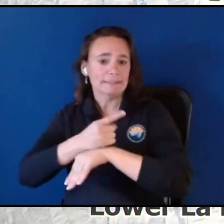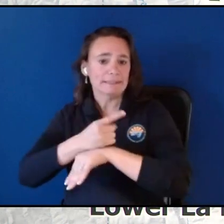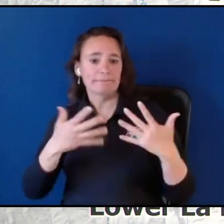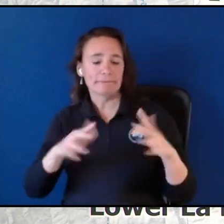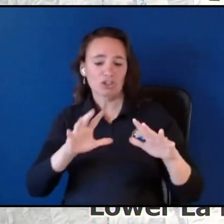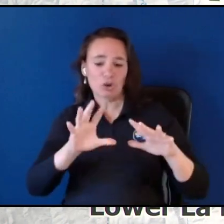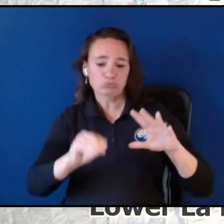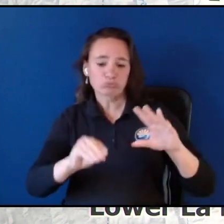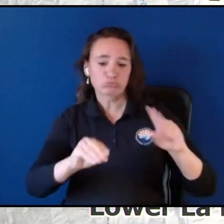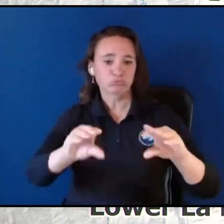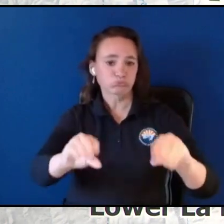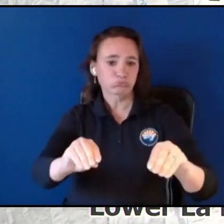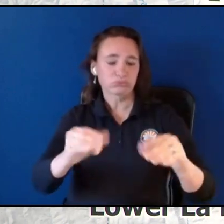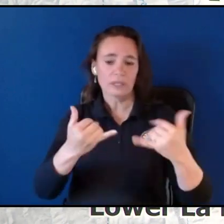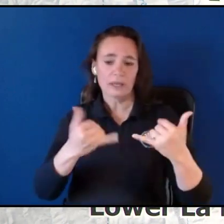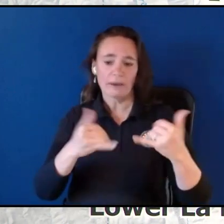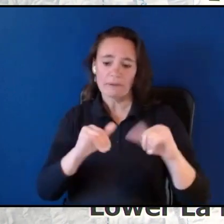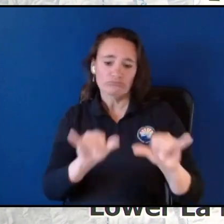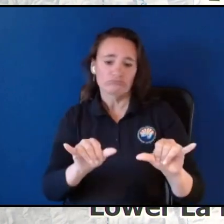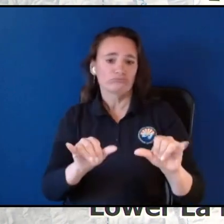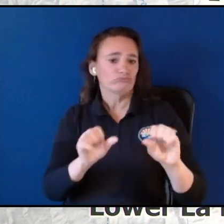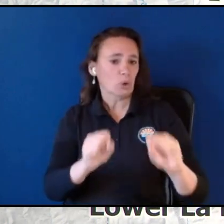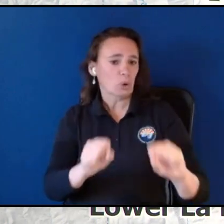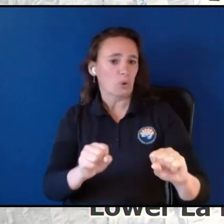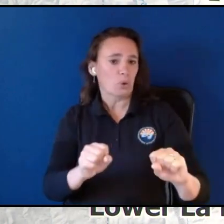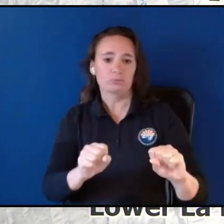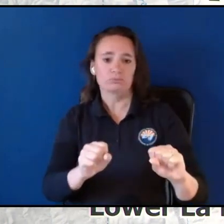secured and today, we'll continue to mop those up and